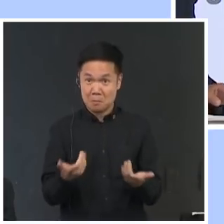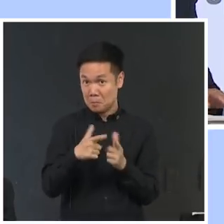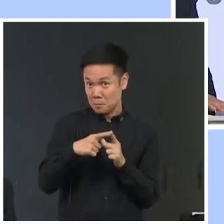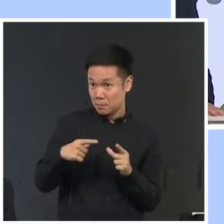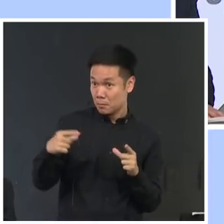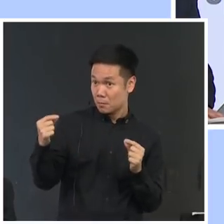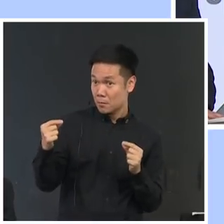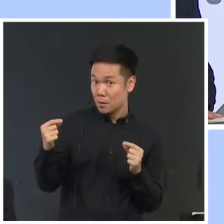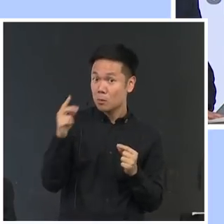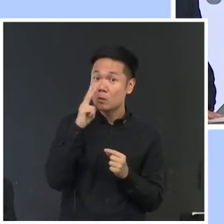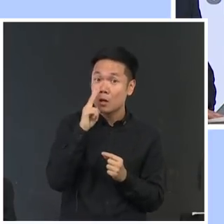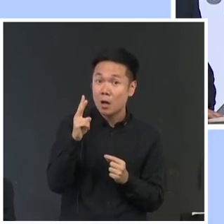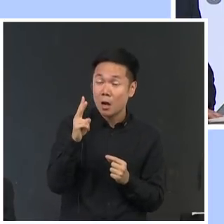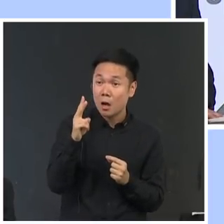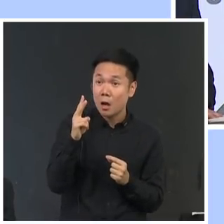So this